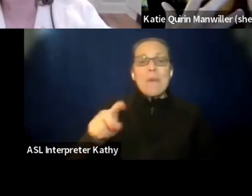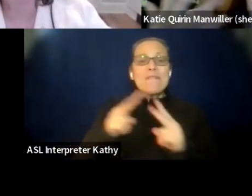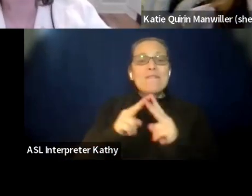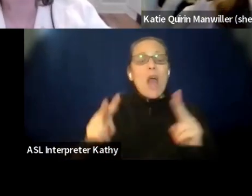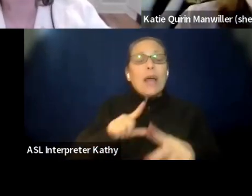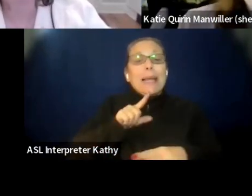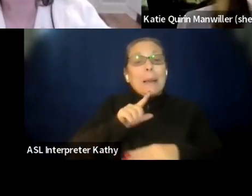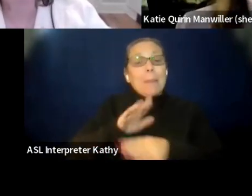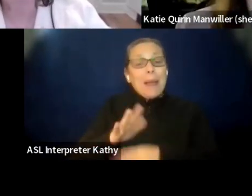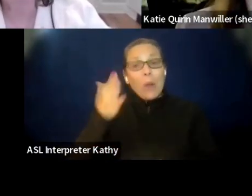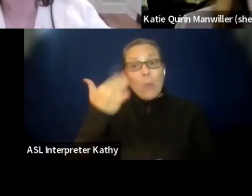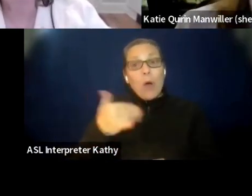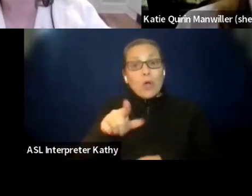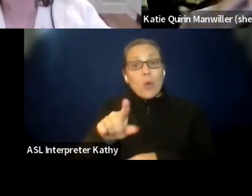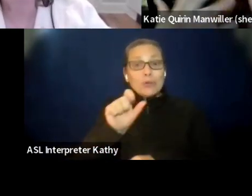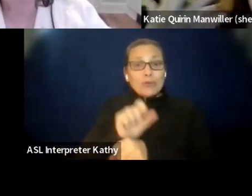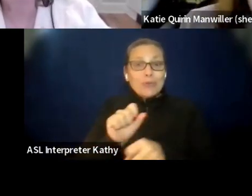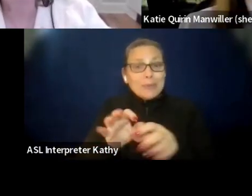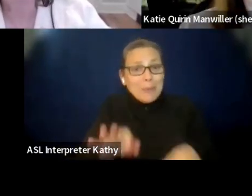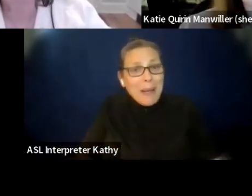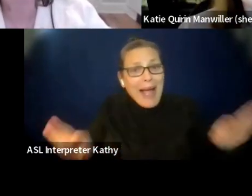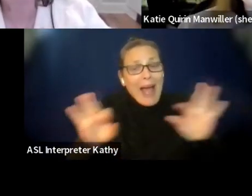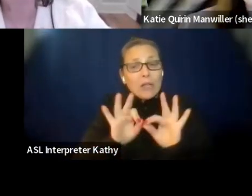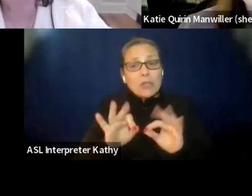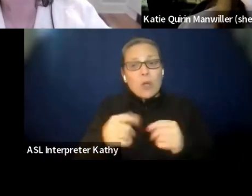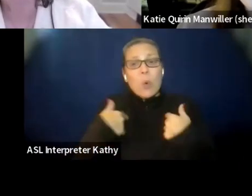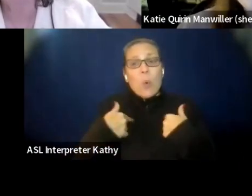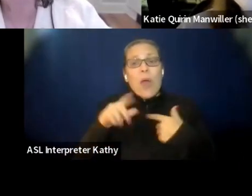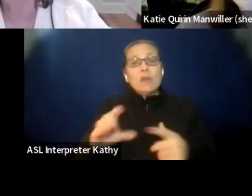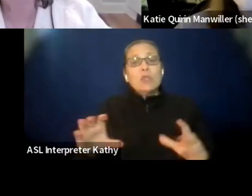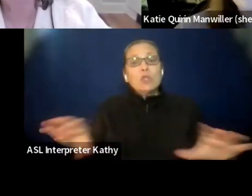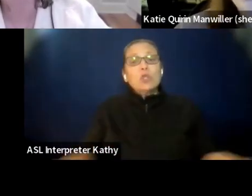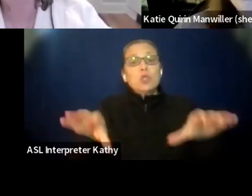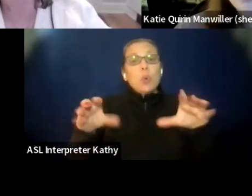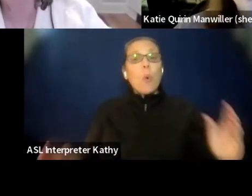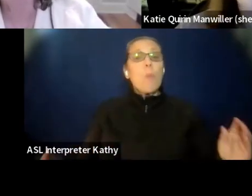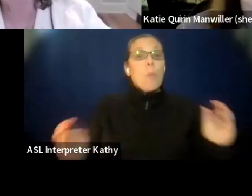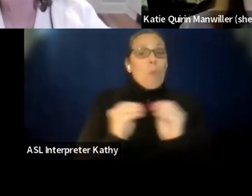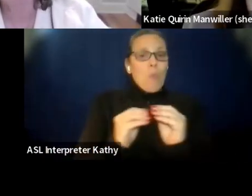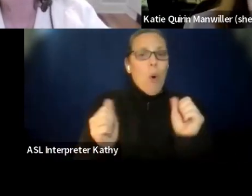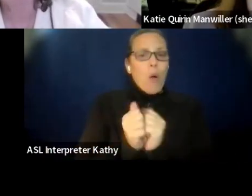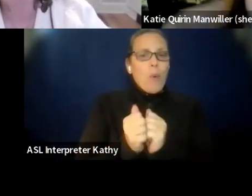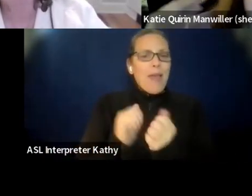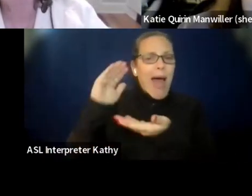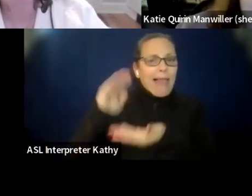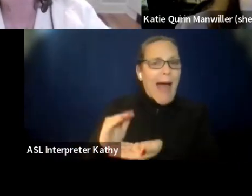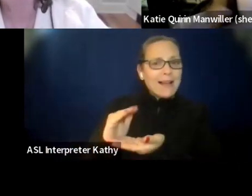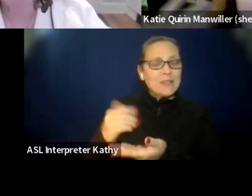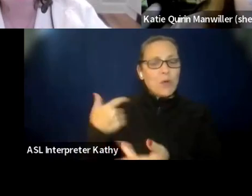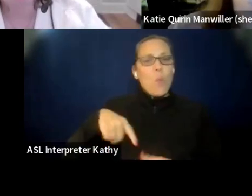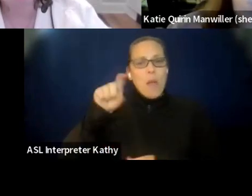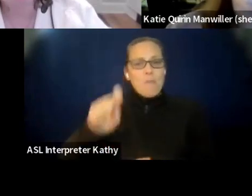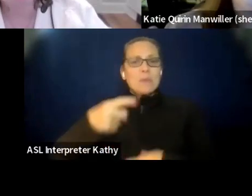ADA compliant, like mine. And, like, having to be really committed because your job is -- your job matters a lot.